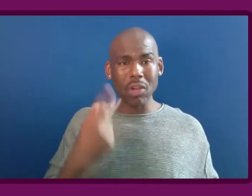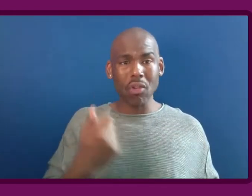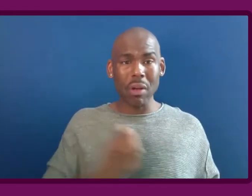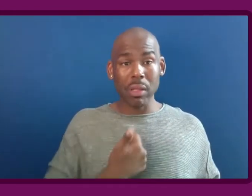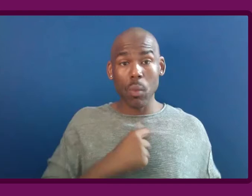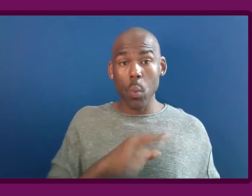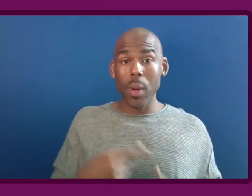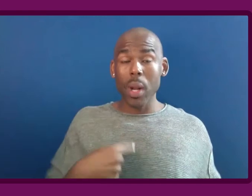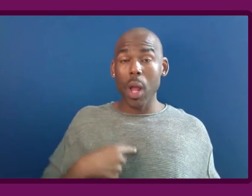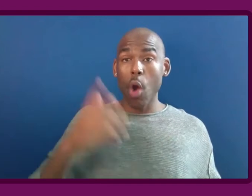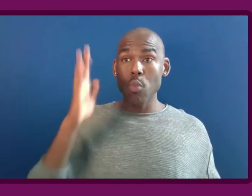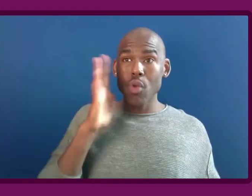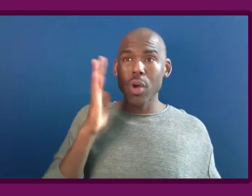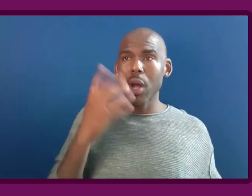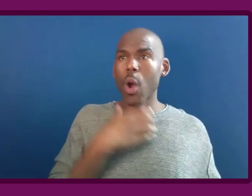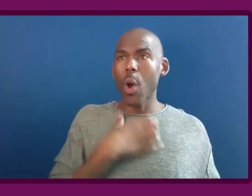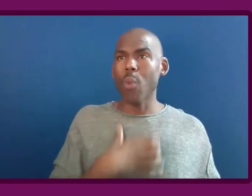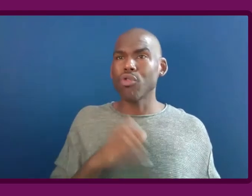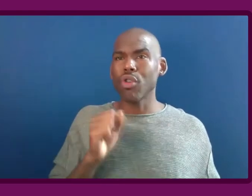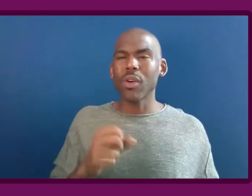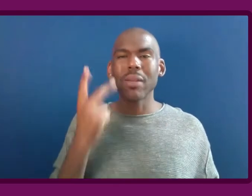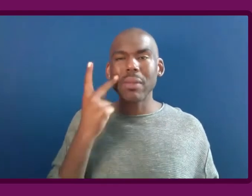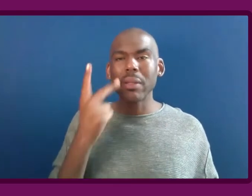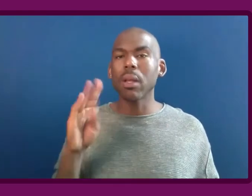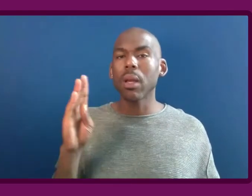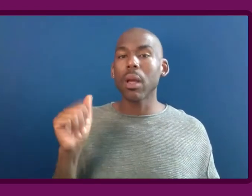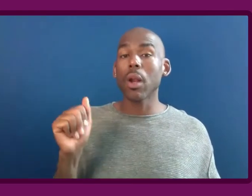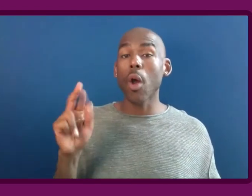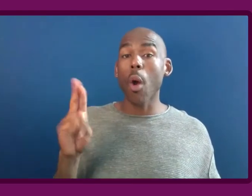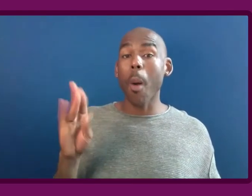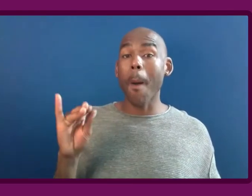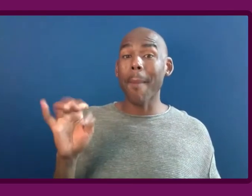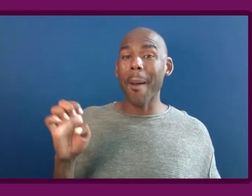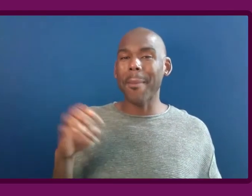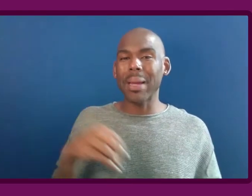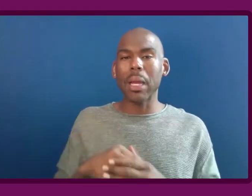When I was young, I wish that I could have seen a Barbie in a wheelchair. Now I'm seeing it, but I'm